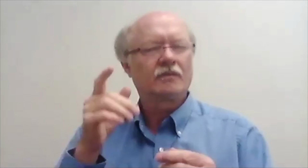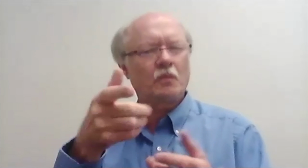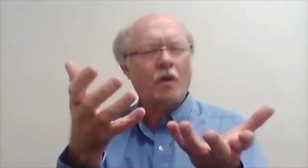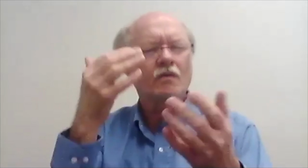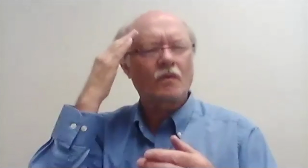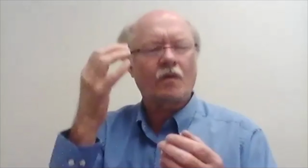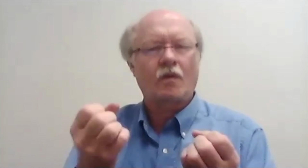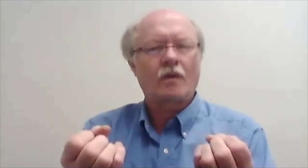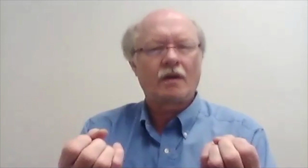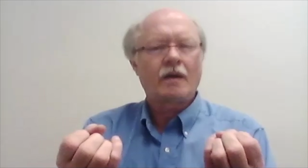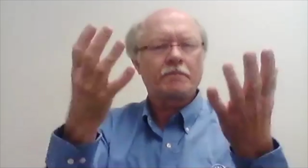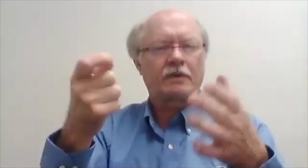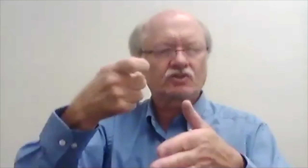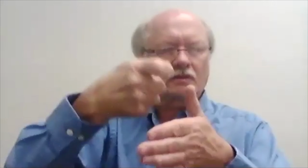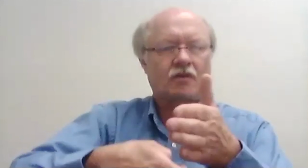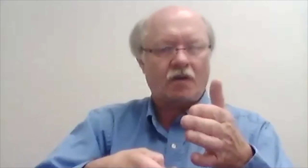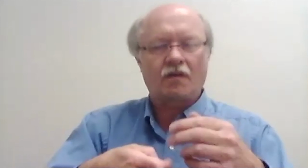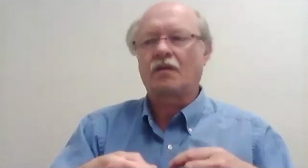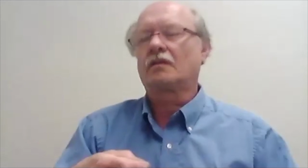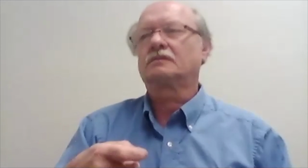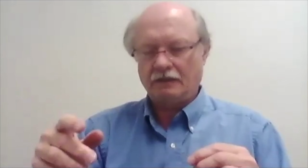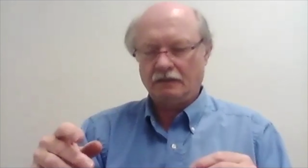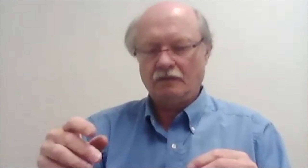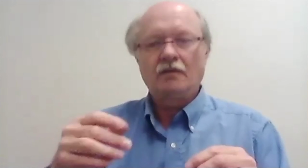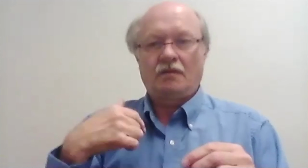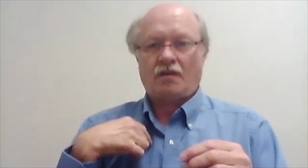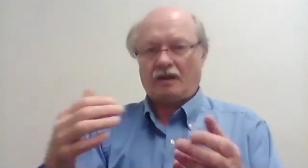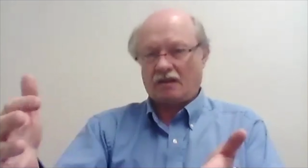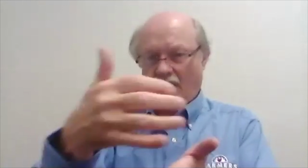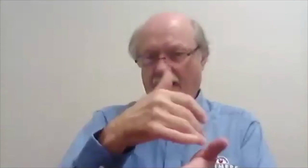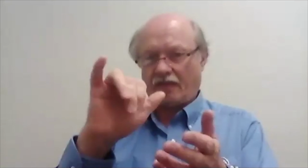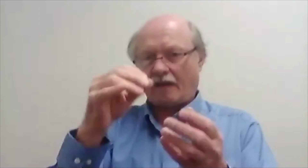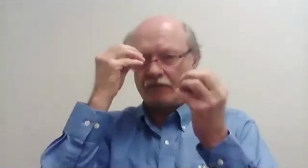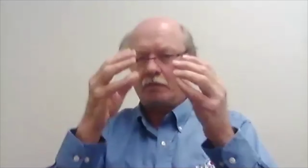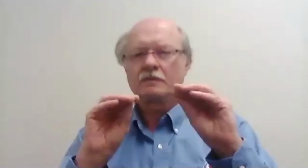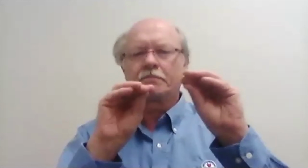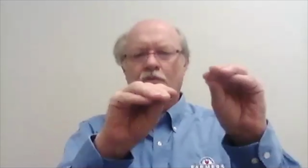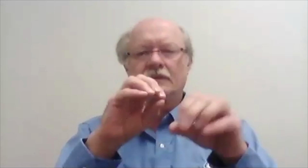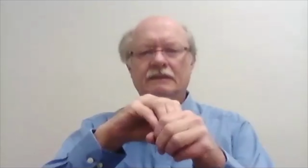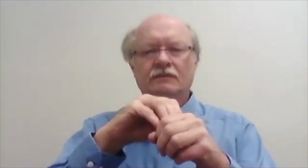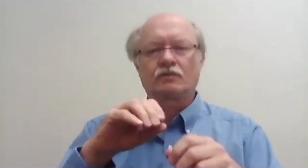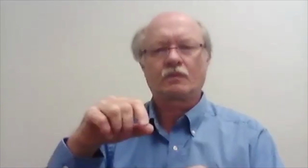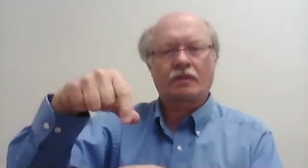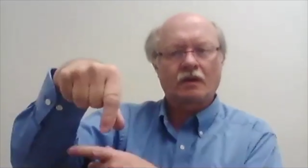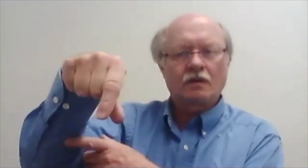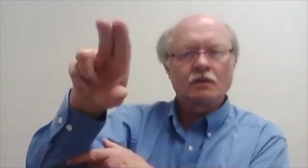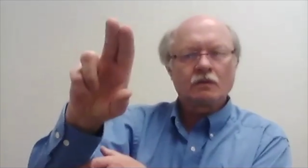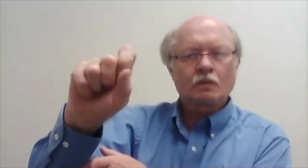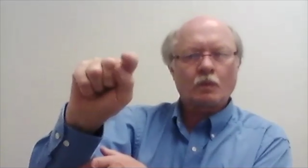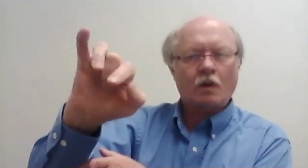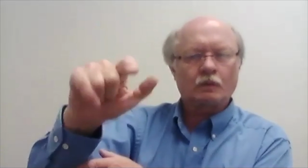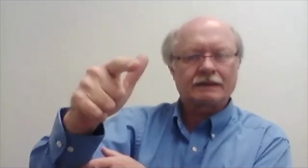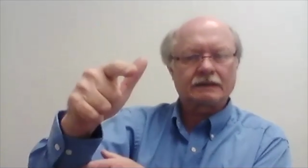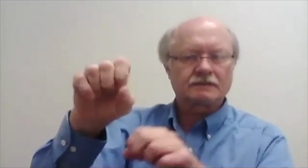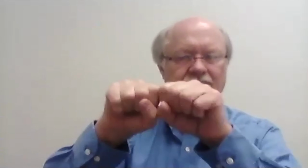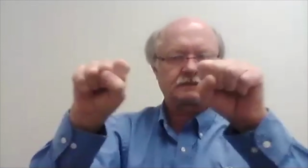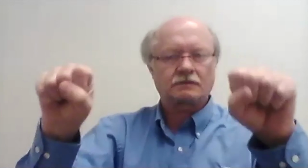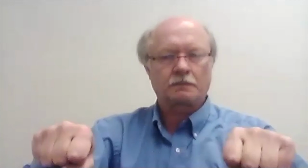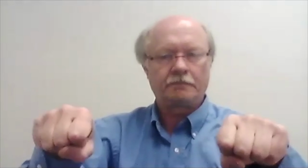You really want to know how much it's going to cost and so in order to do that, we need to take all your information and put it in our system.